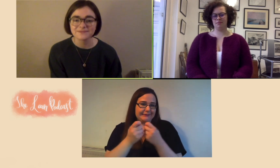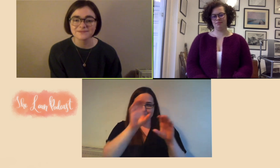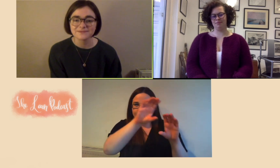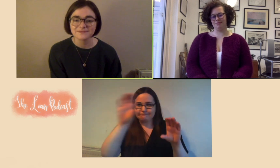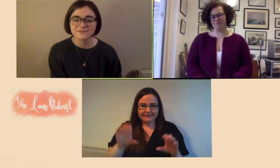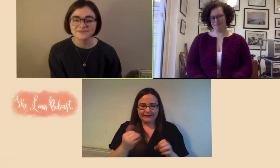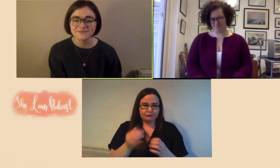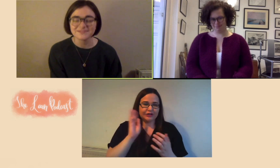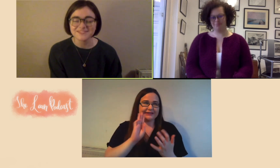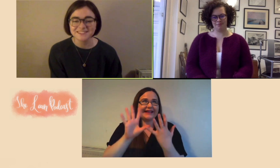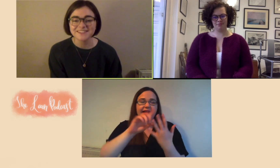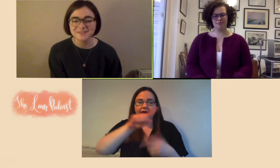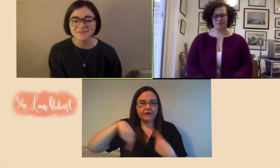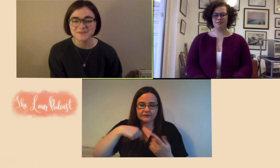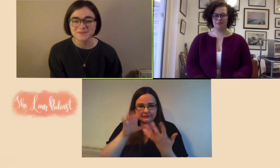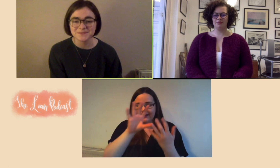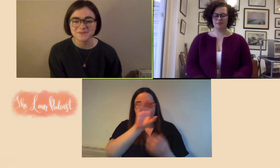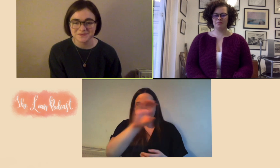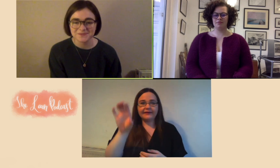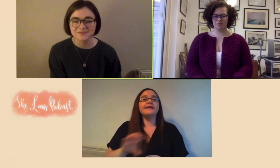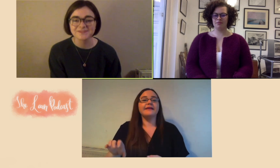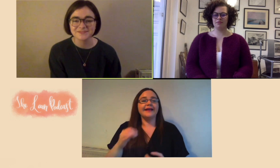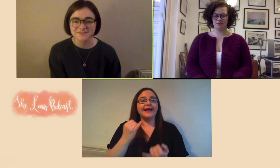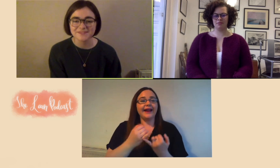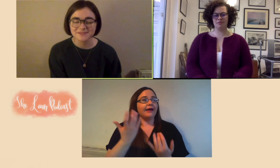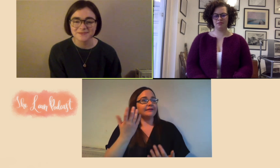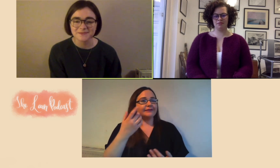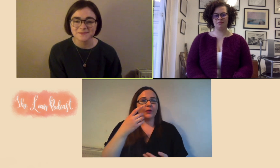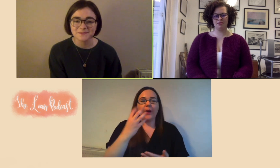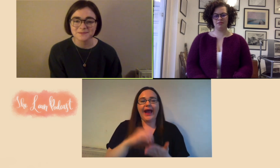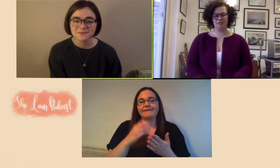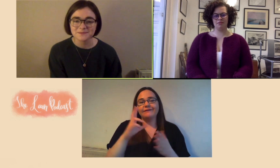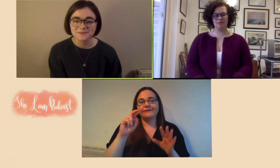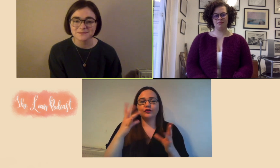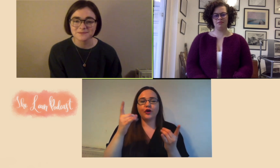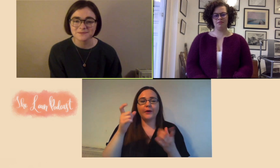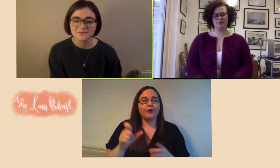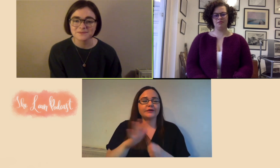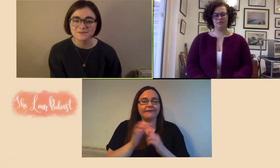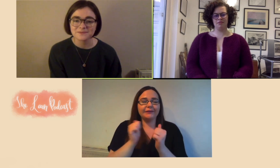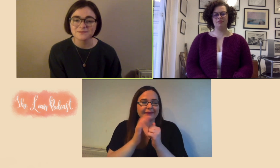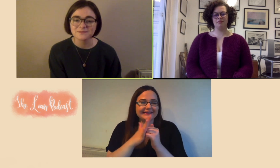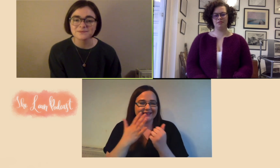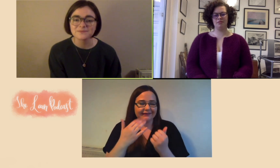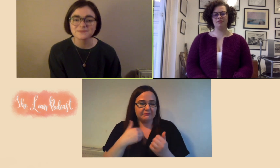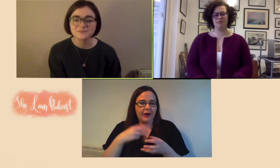at our first online meeting. I remember seeing my whole team on Zoom, pretend there was 10 of us there on Zoom